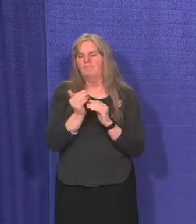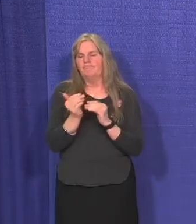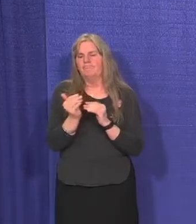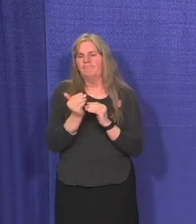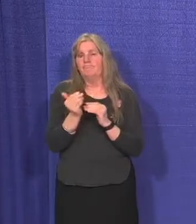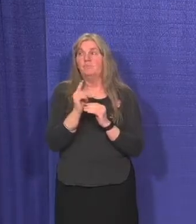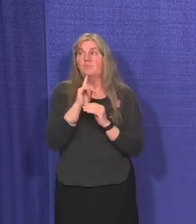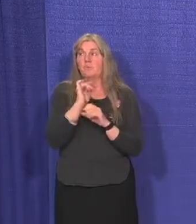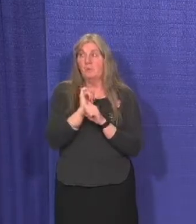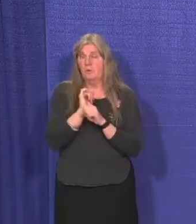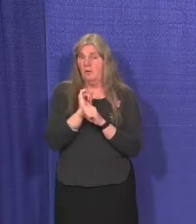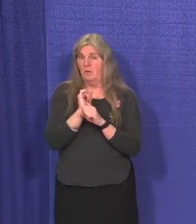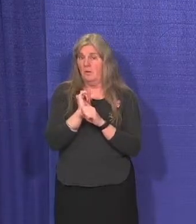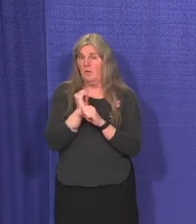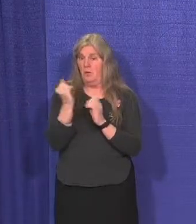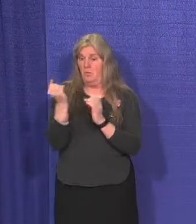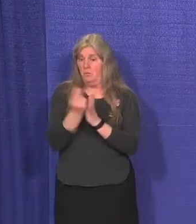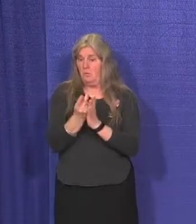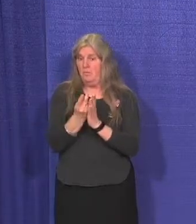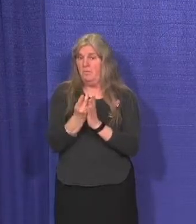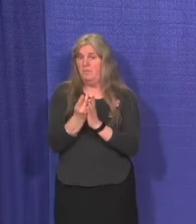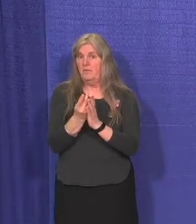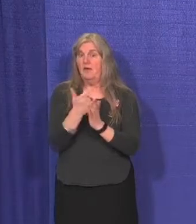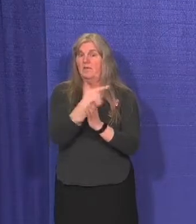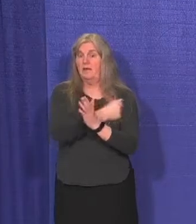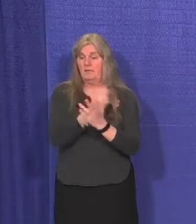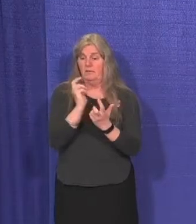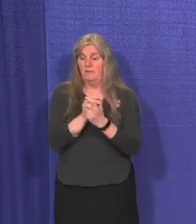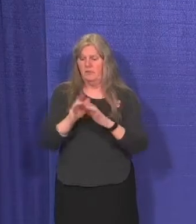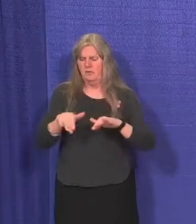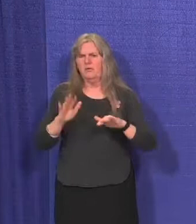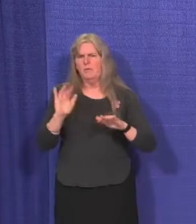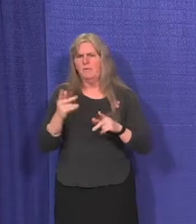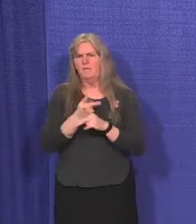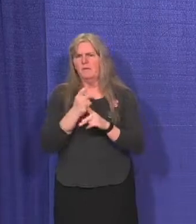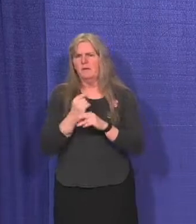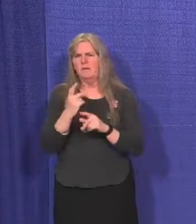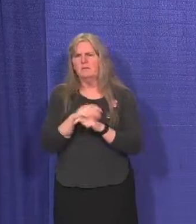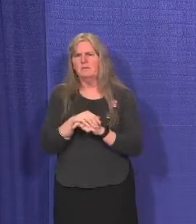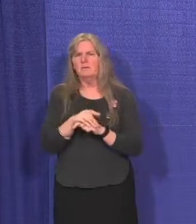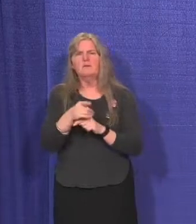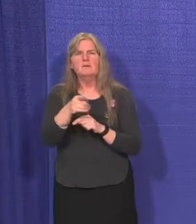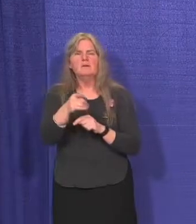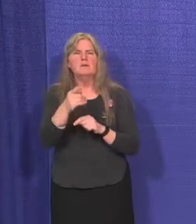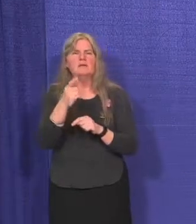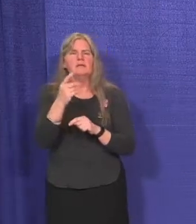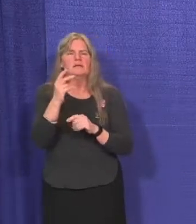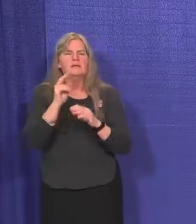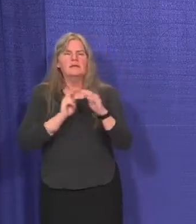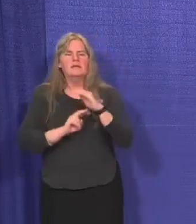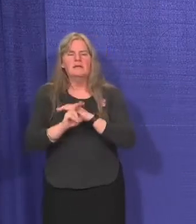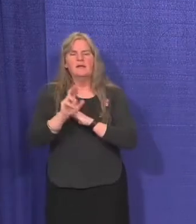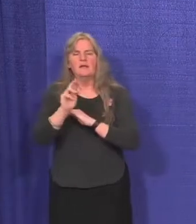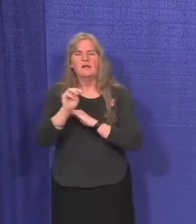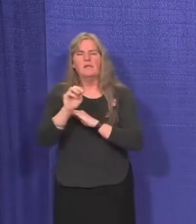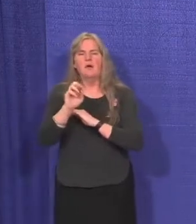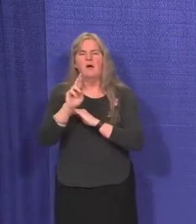children we don't have numbers but we know how many kids we